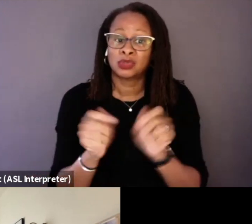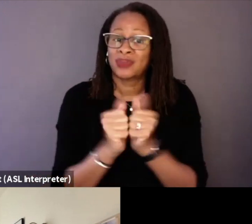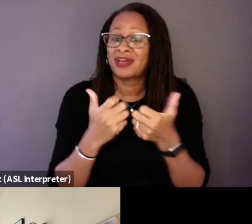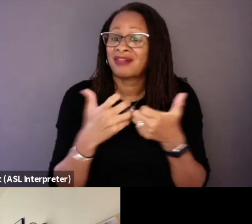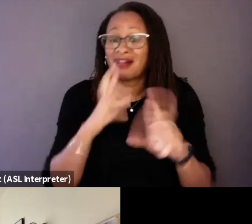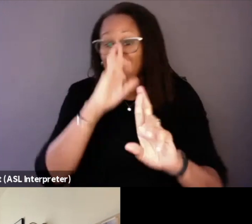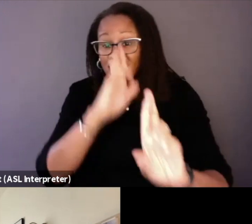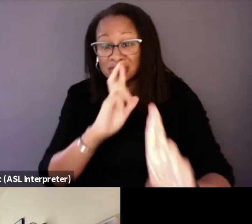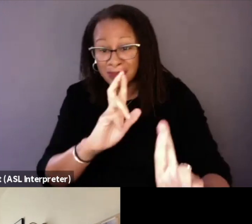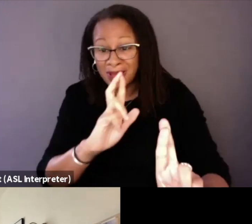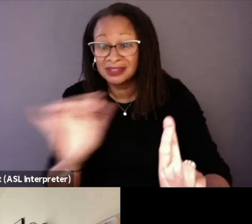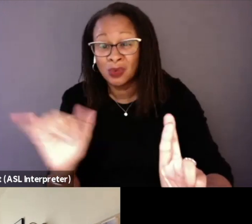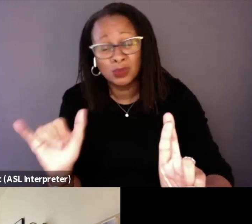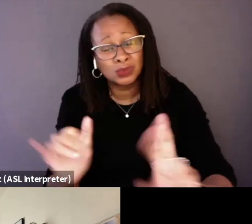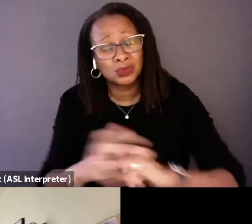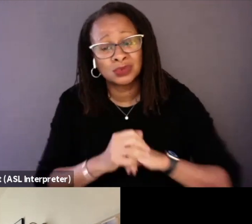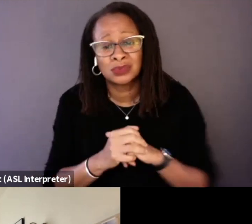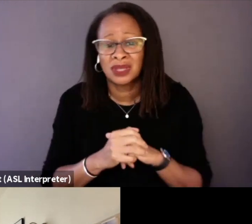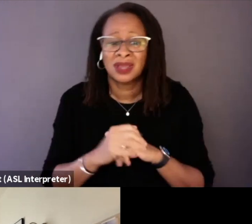because chat in a way,